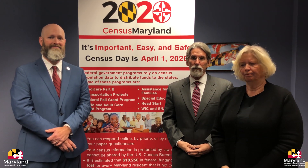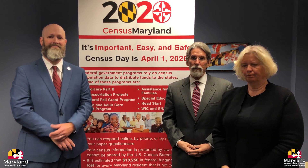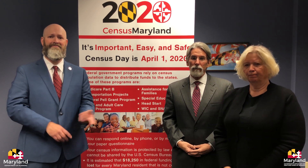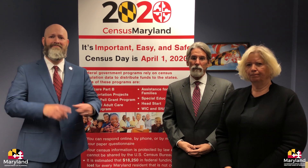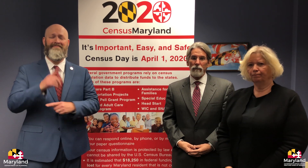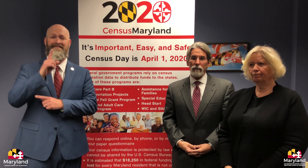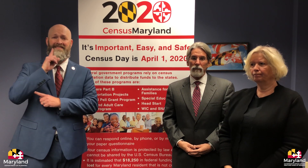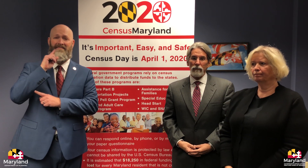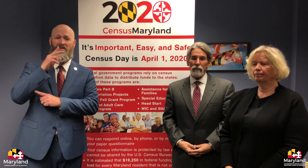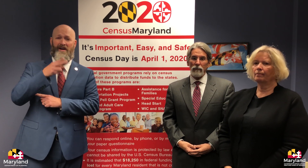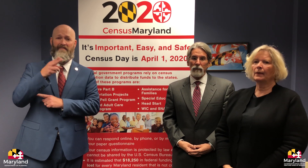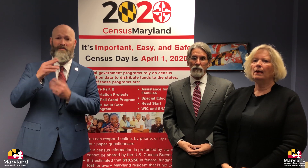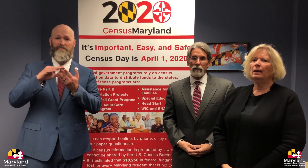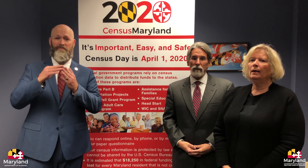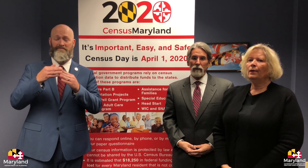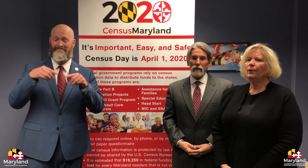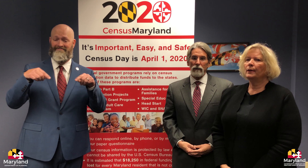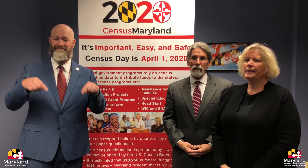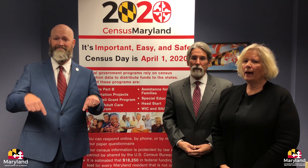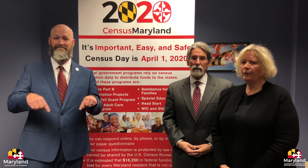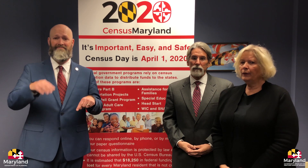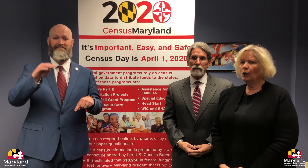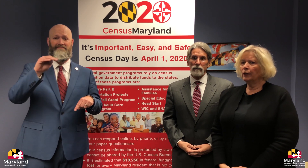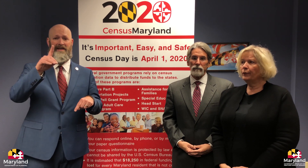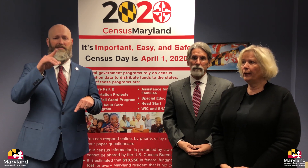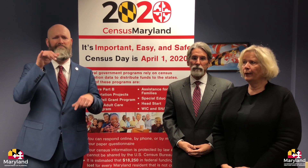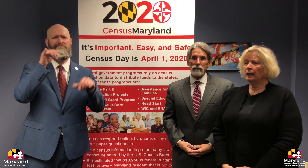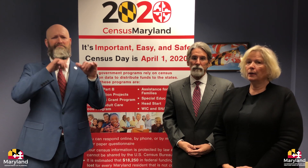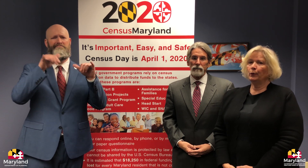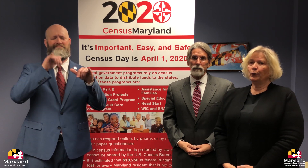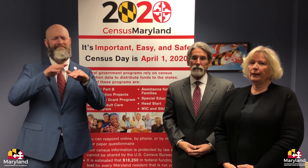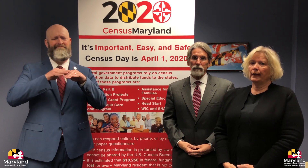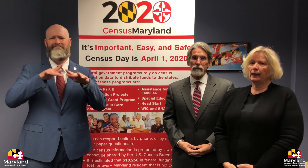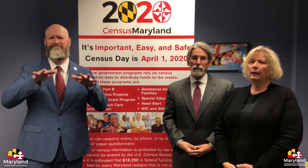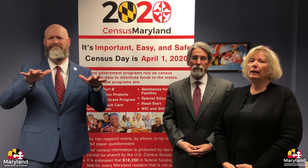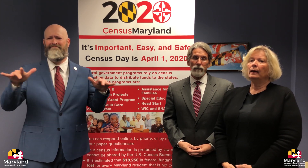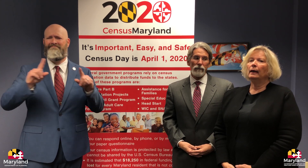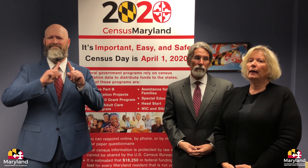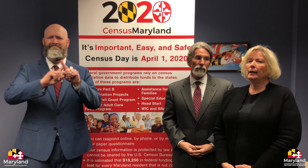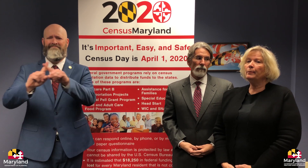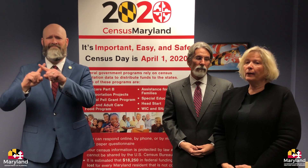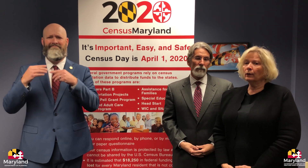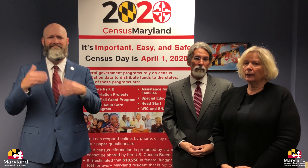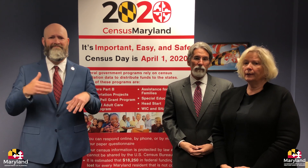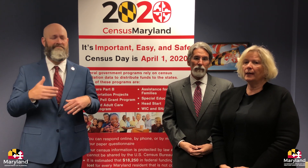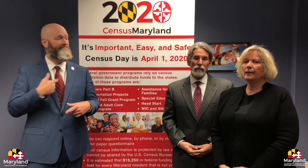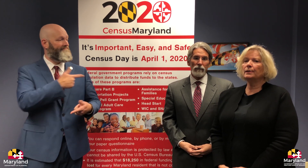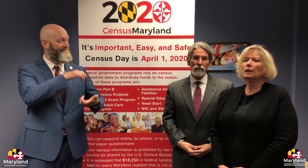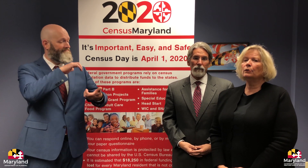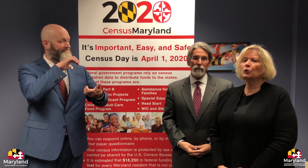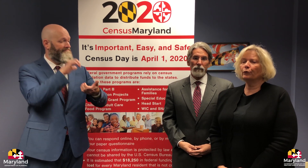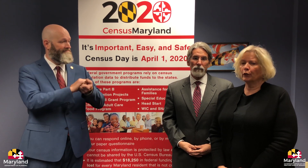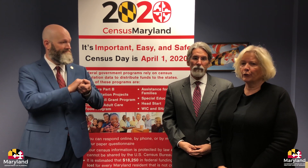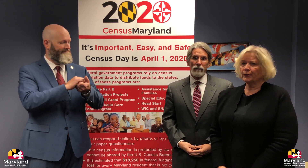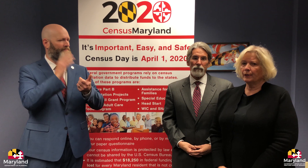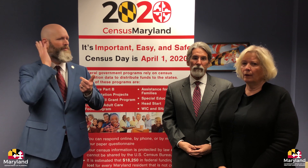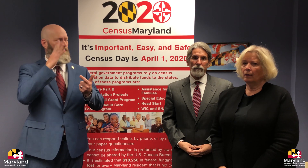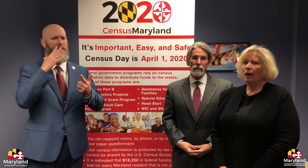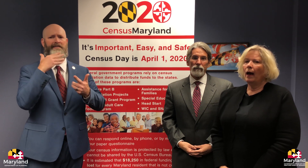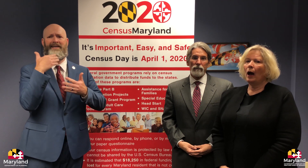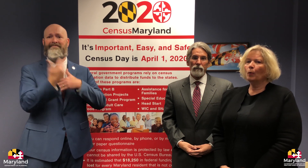Director Brick: The Deaf and hard-of-hearing community is very diverse in Maryland.